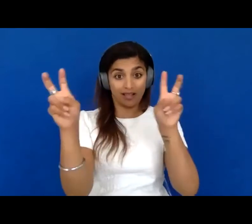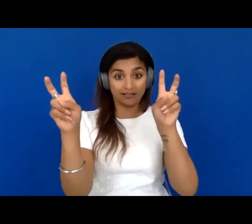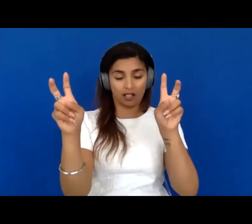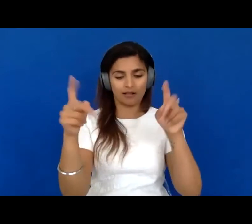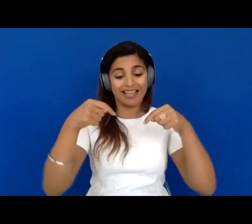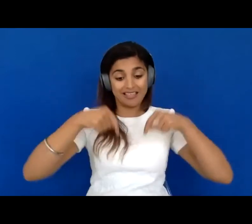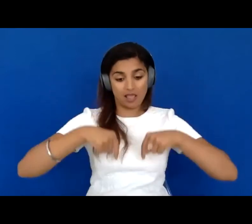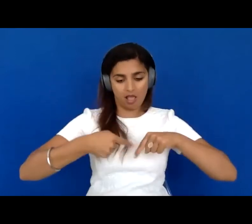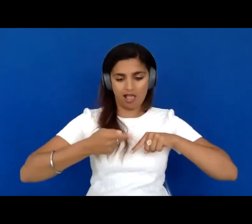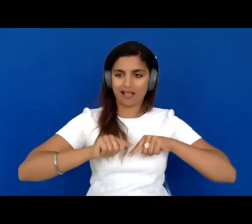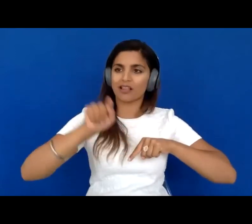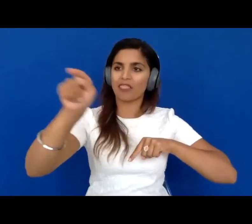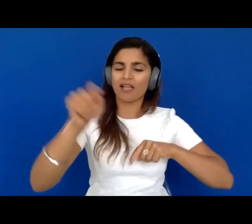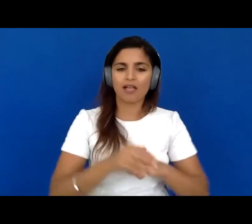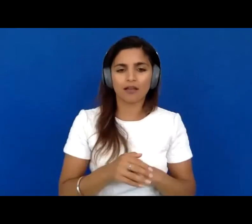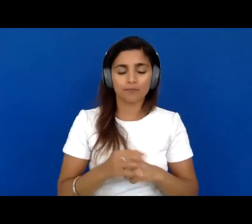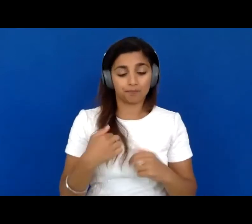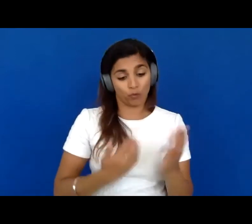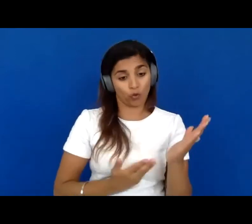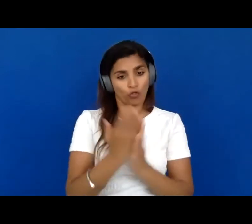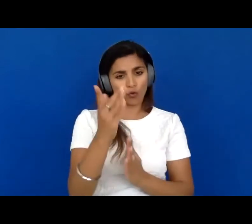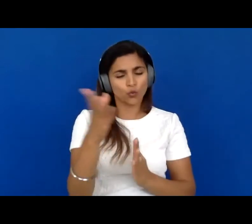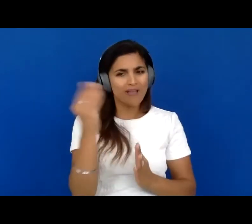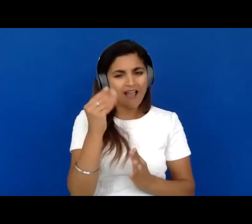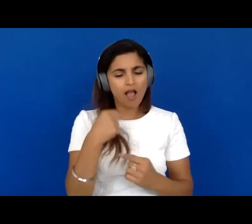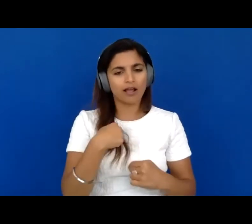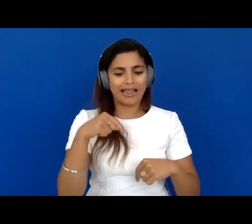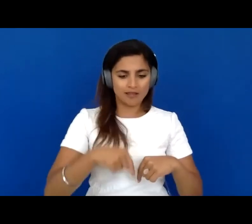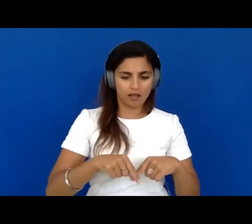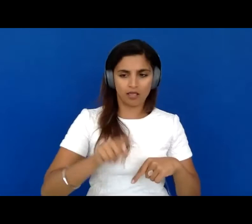throughout the piece you keep hearing this invocation this evocation of here